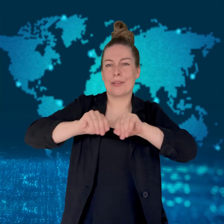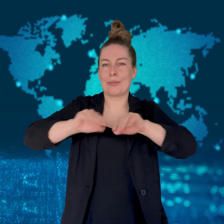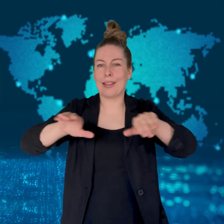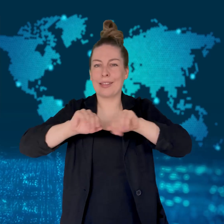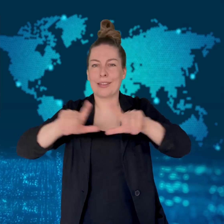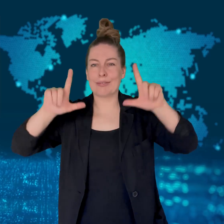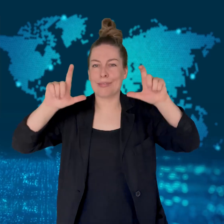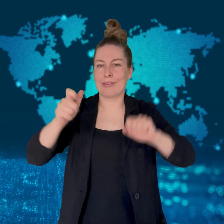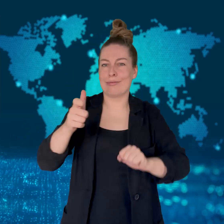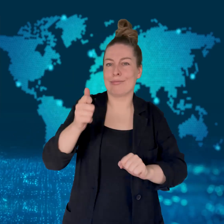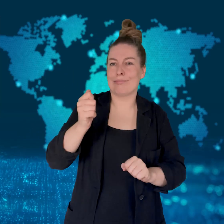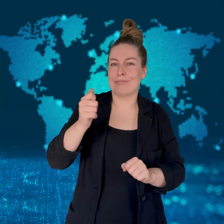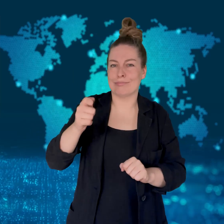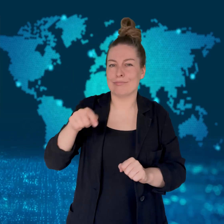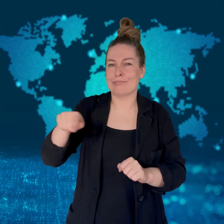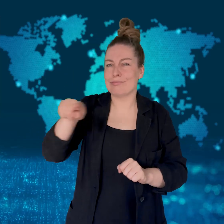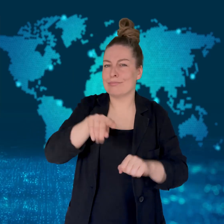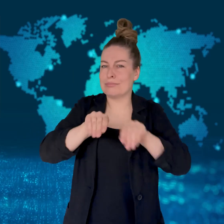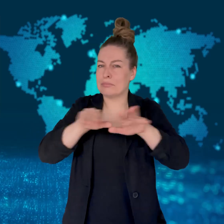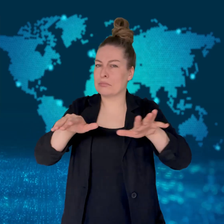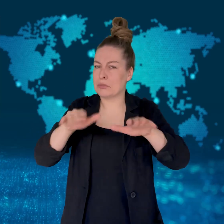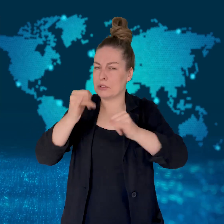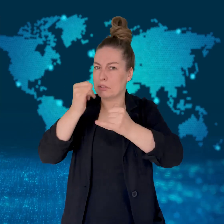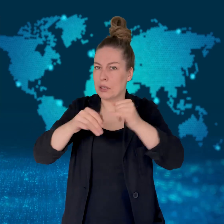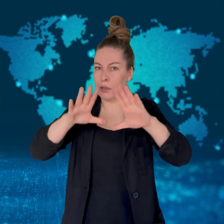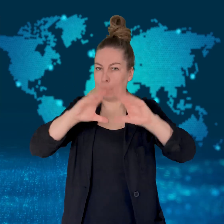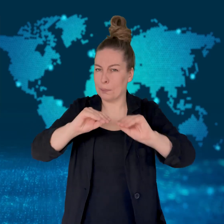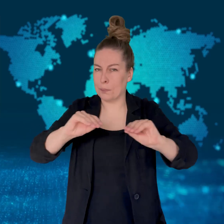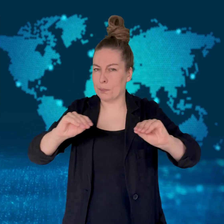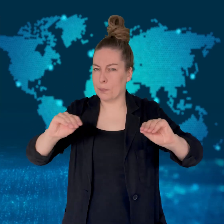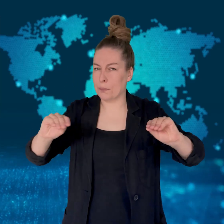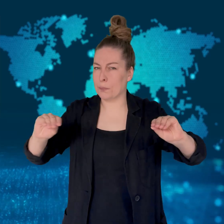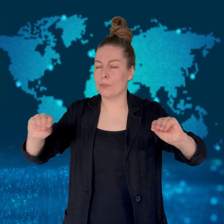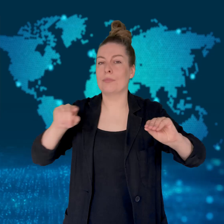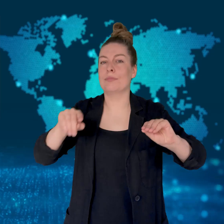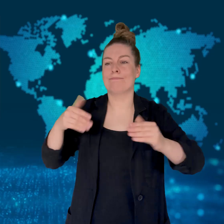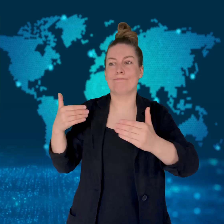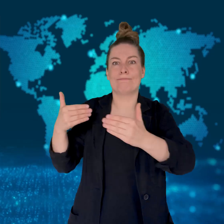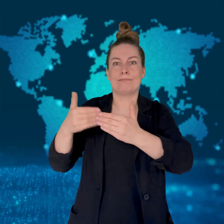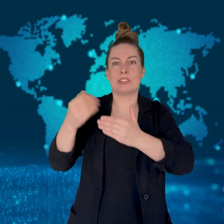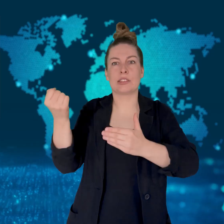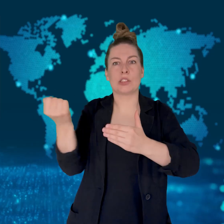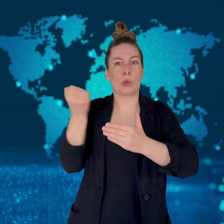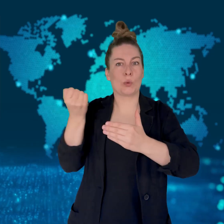The tourists were documenting their trip on